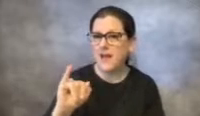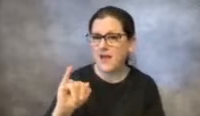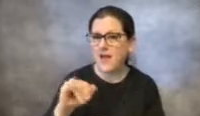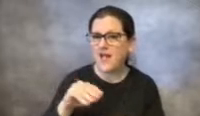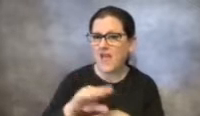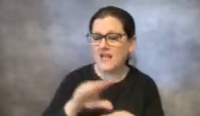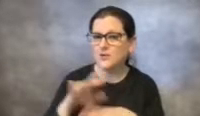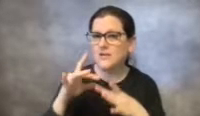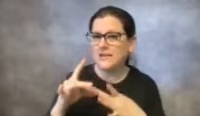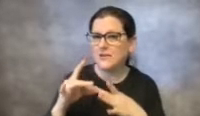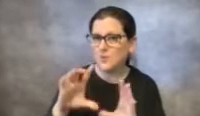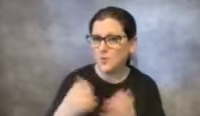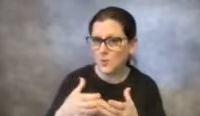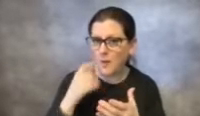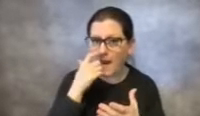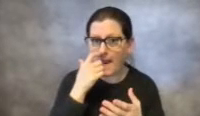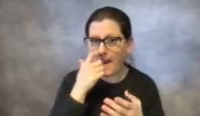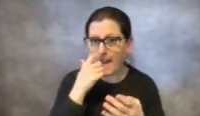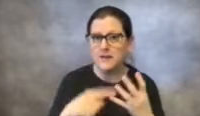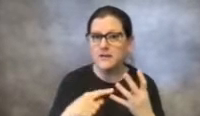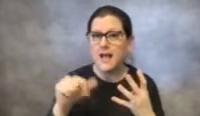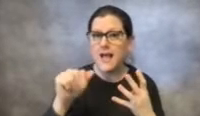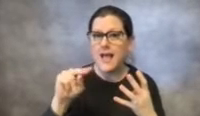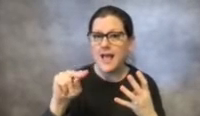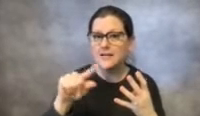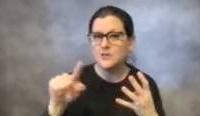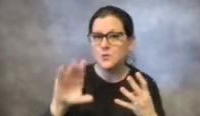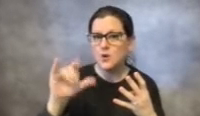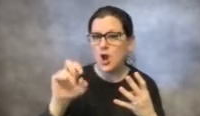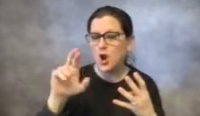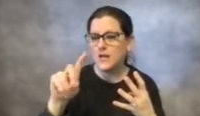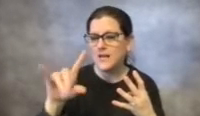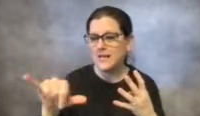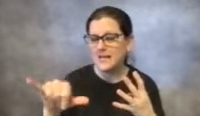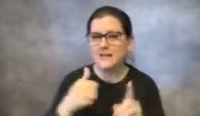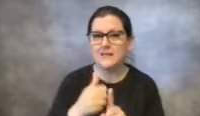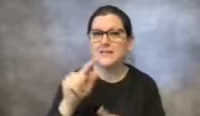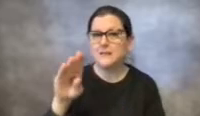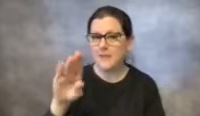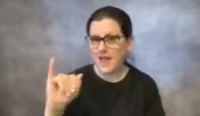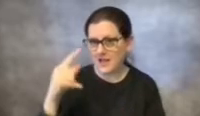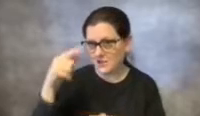and Leadership Group. And also we have Ann Zuccardy who is a TBI survivor as well. She's an